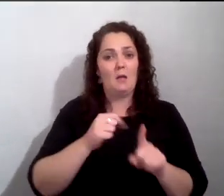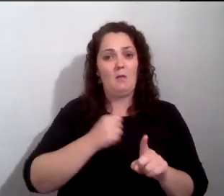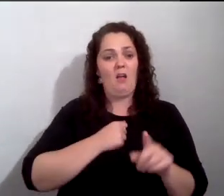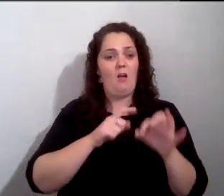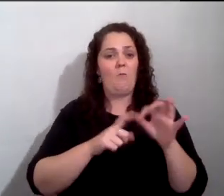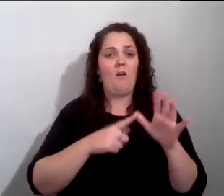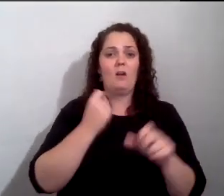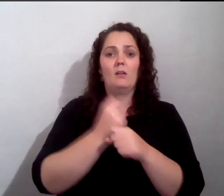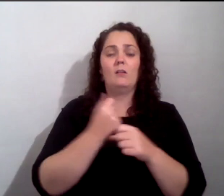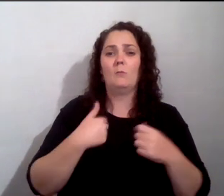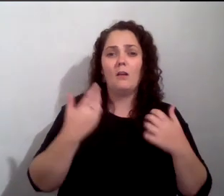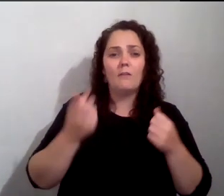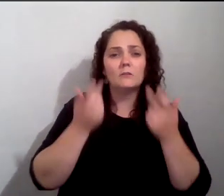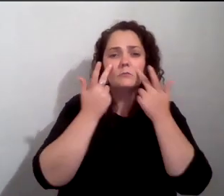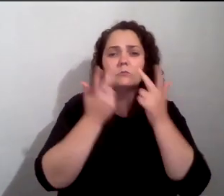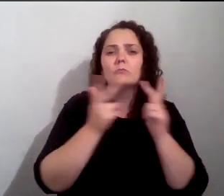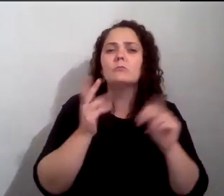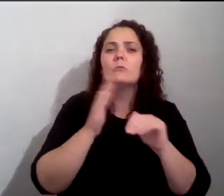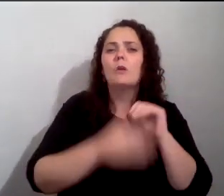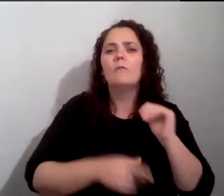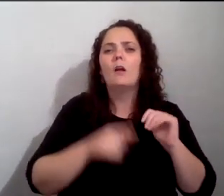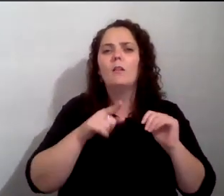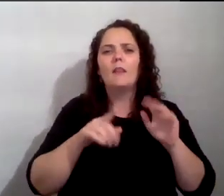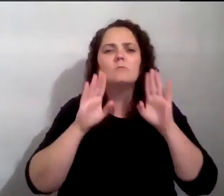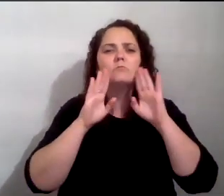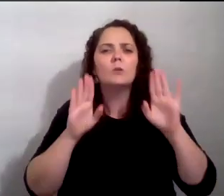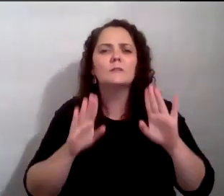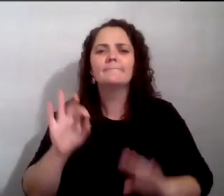kind of display here in the galleries, of that kind of modern design that was